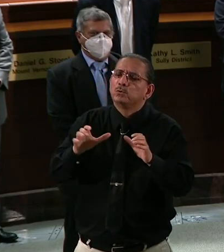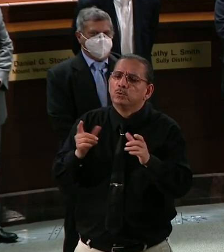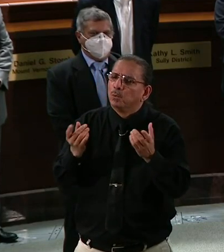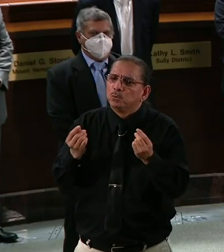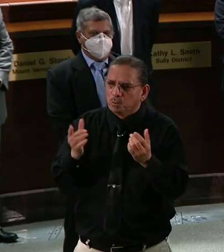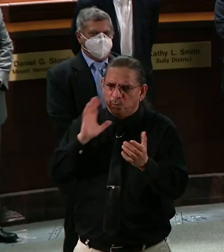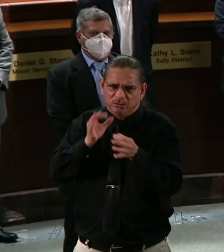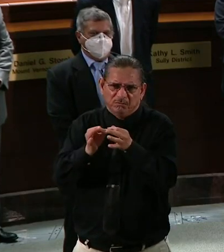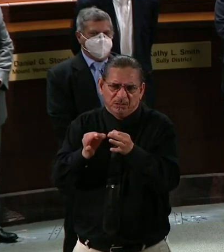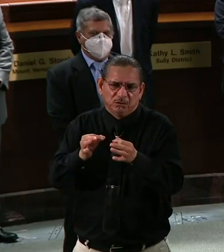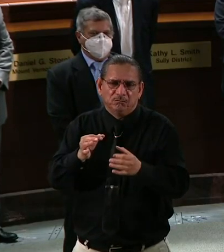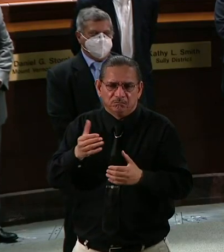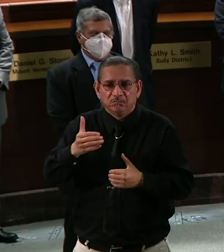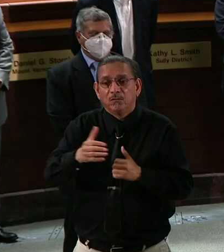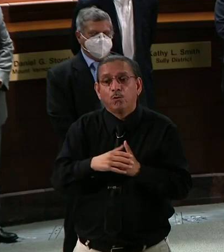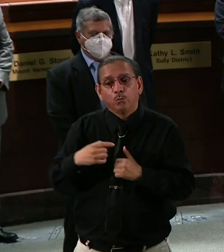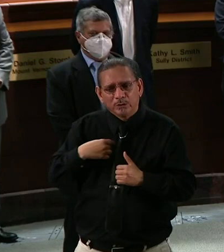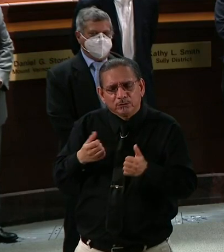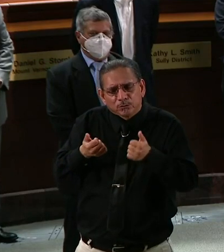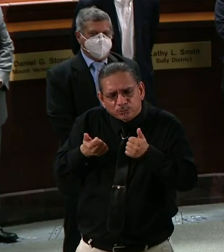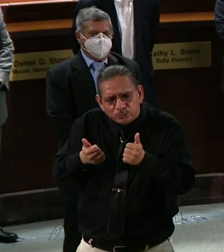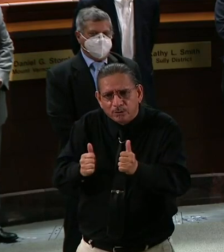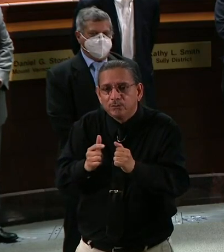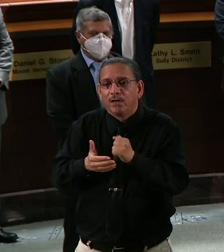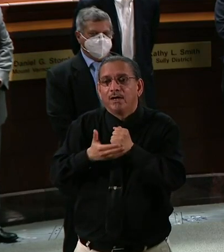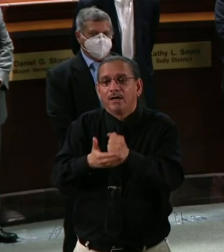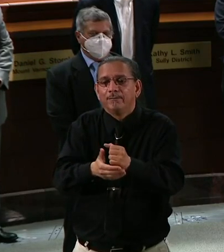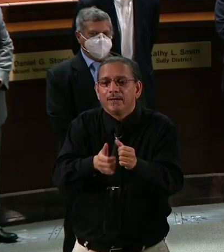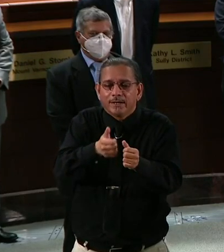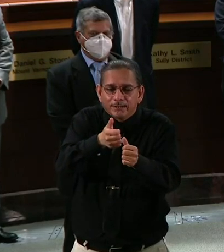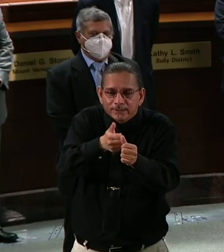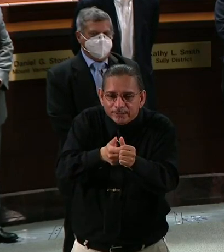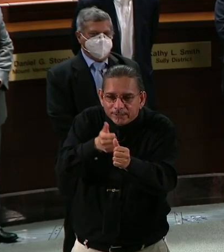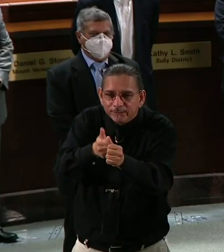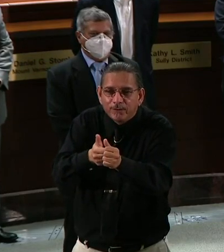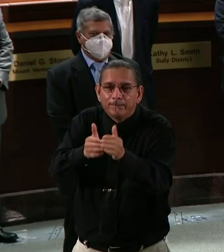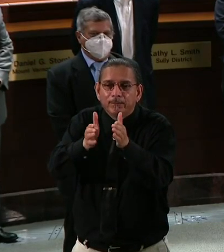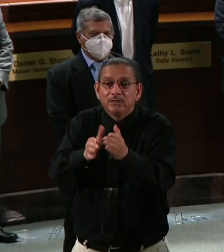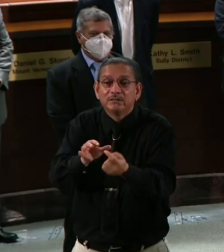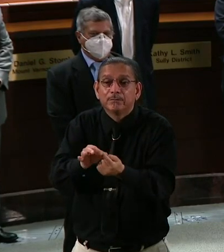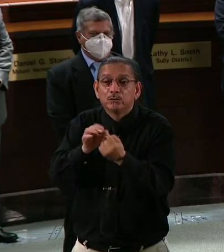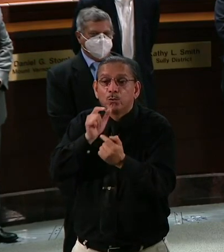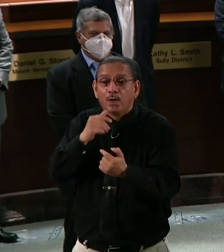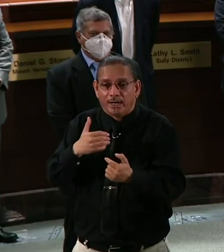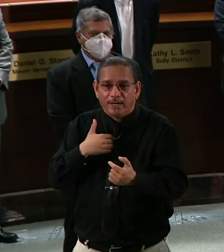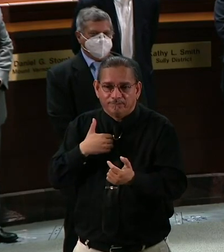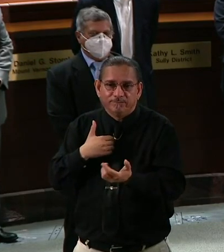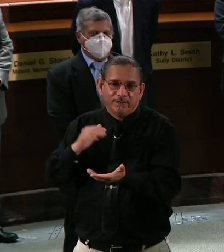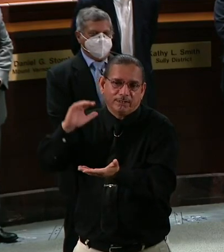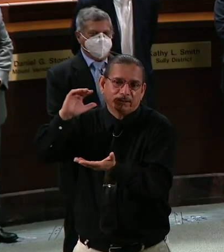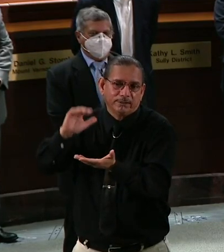SUCH THE ARMY CORPS TO GUIDE ME REAL SMUGGLING THAT ADDRESS IN